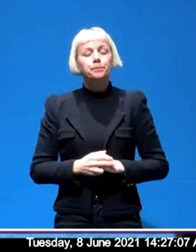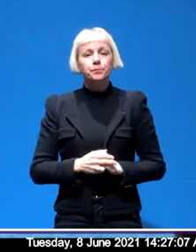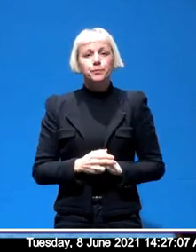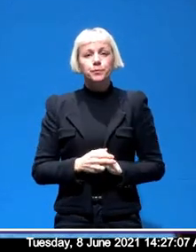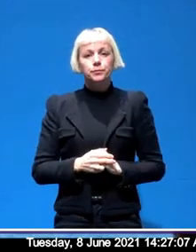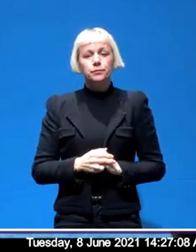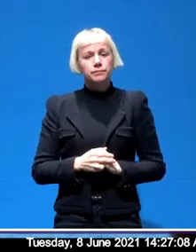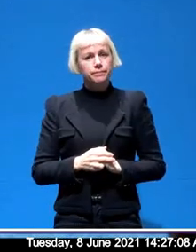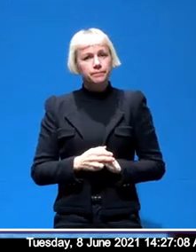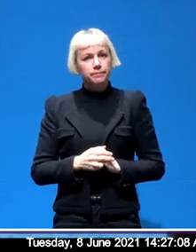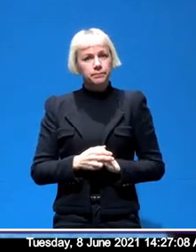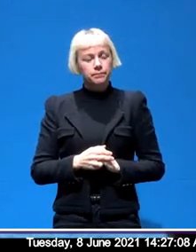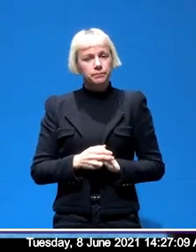As I understand it,